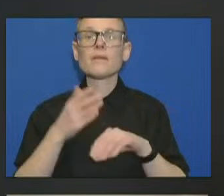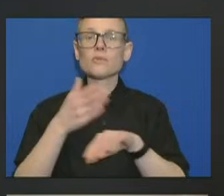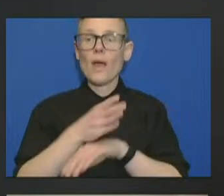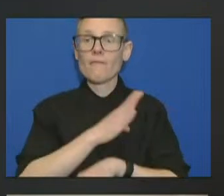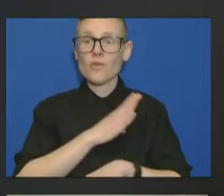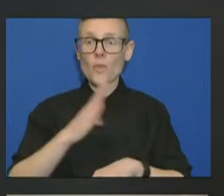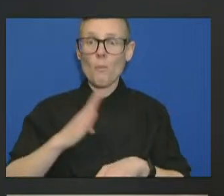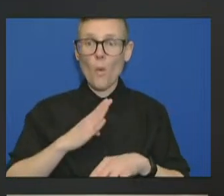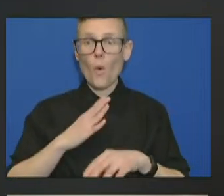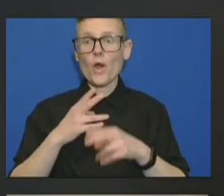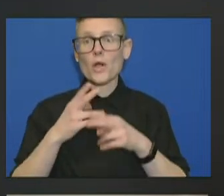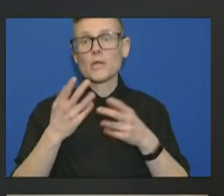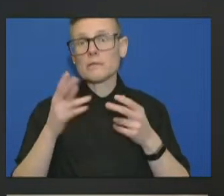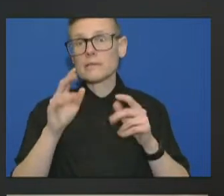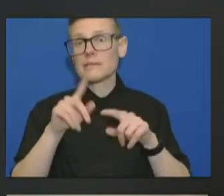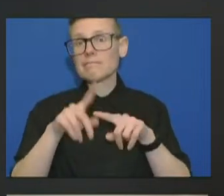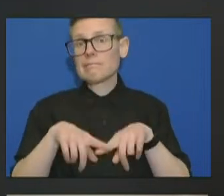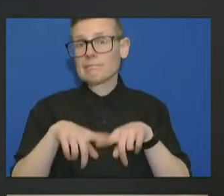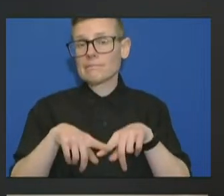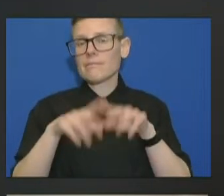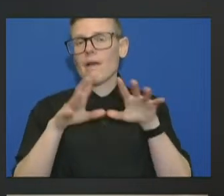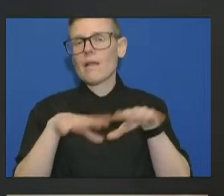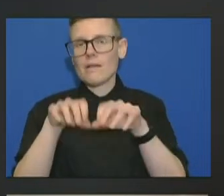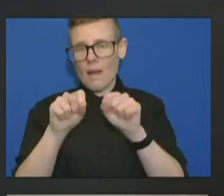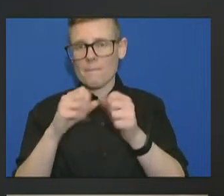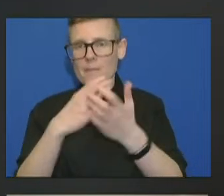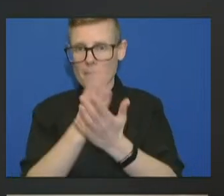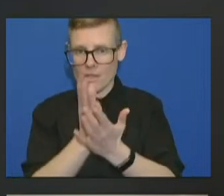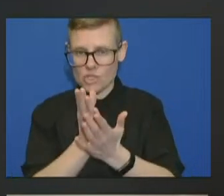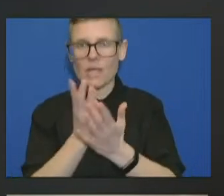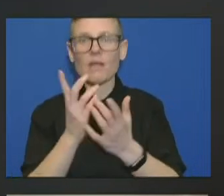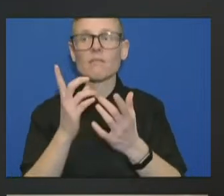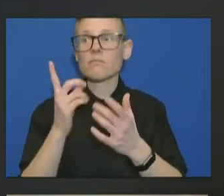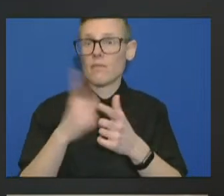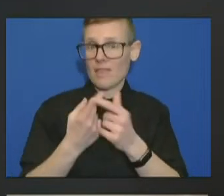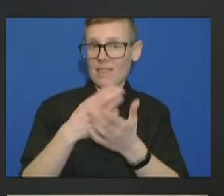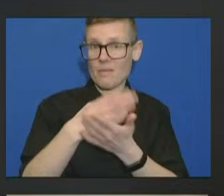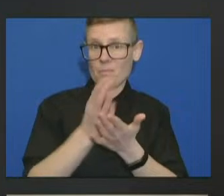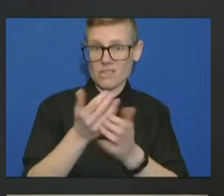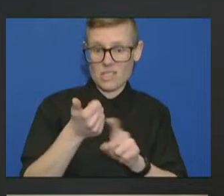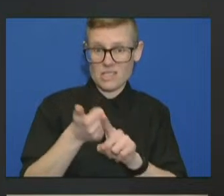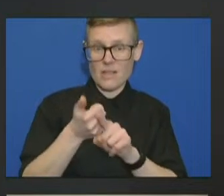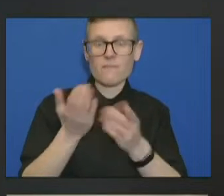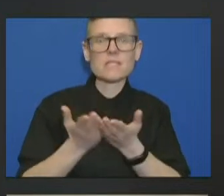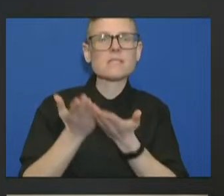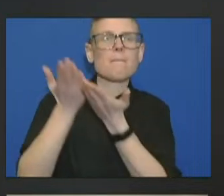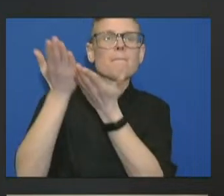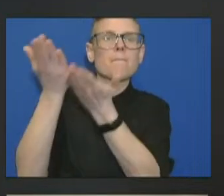looking to see in the budget. After the board tentatively